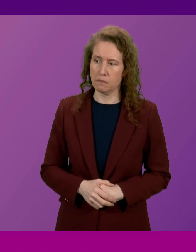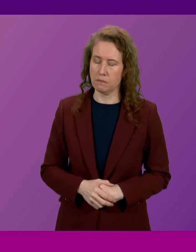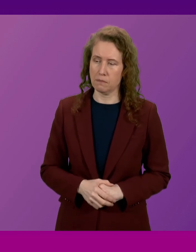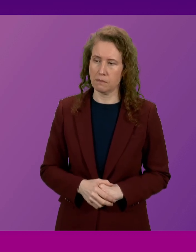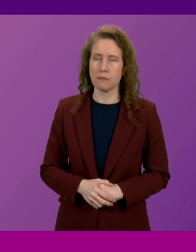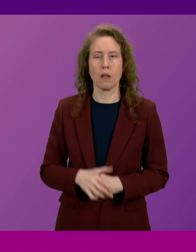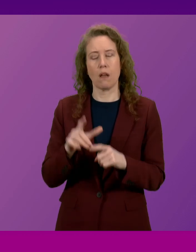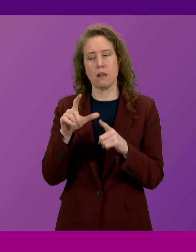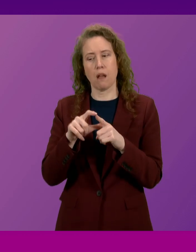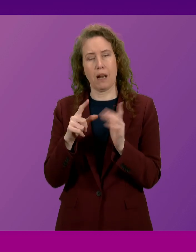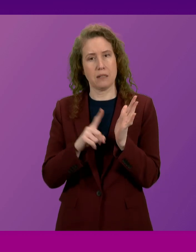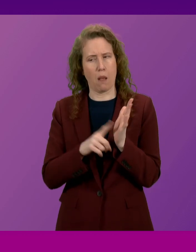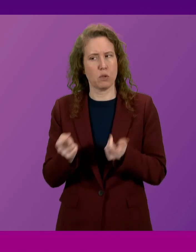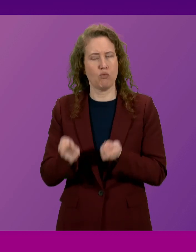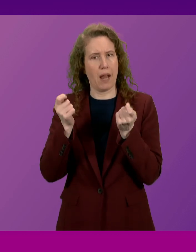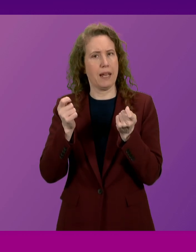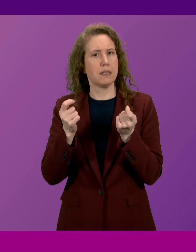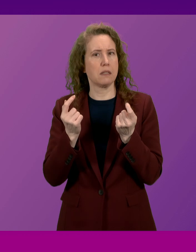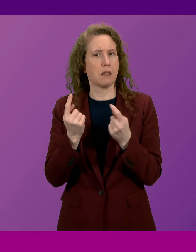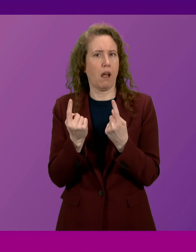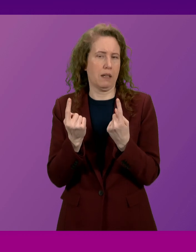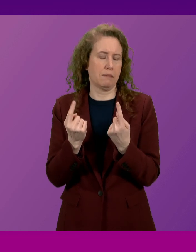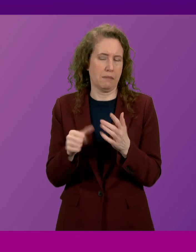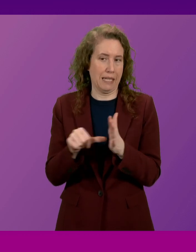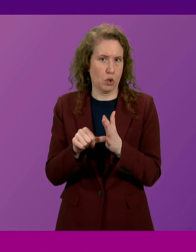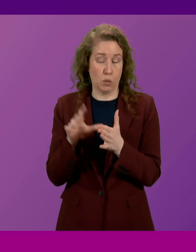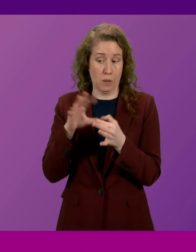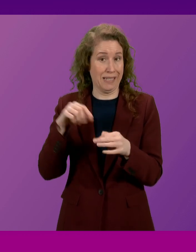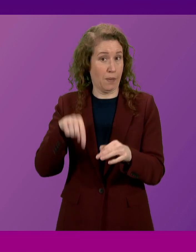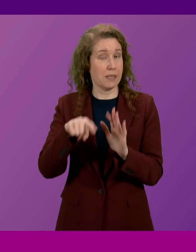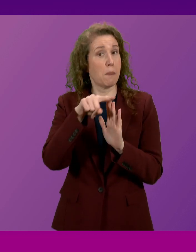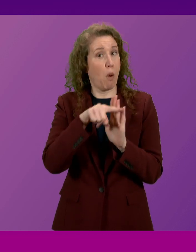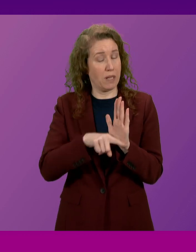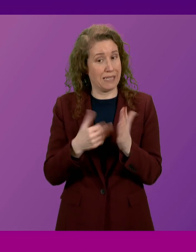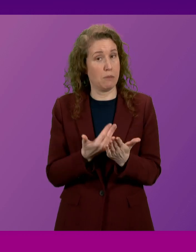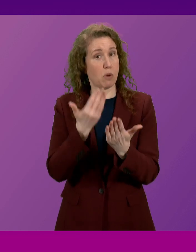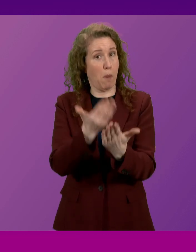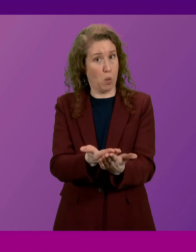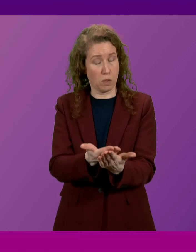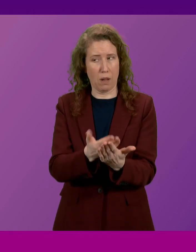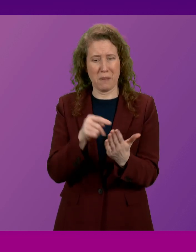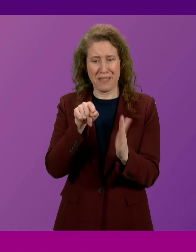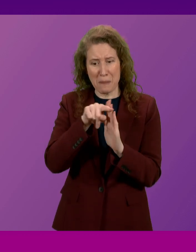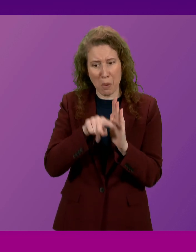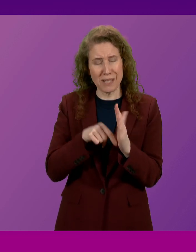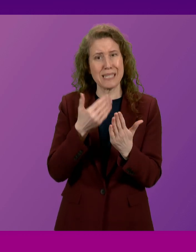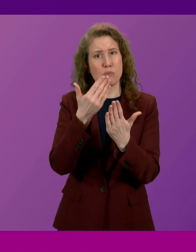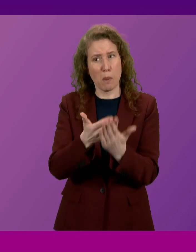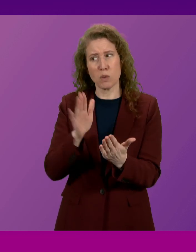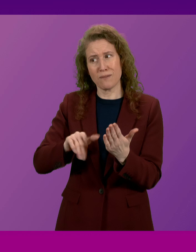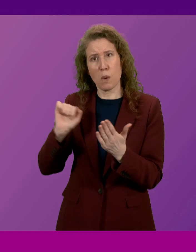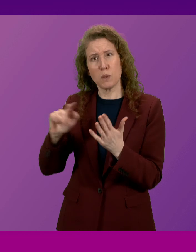Douglas Lumsden raises an issue related to a policy proposal of the United Kingdom Government;